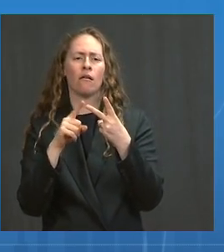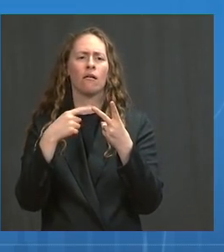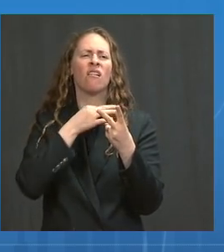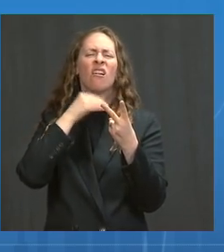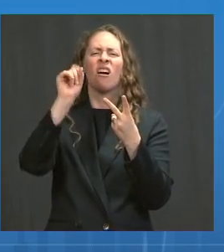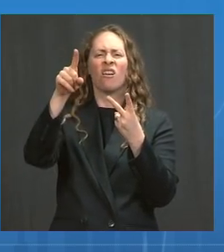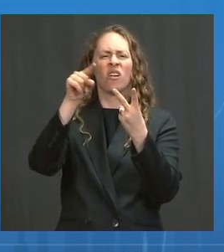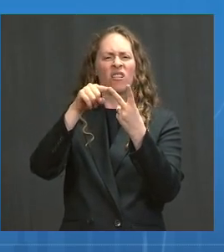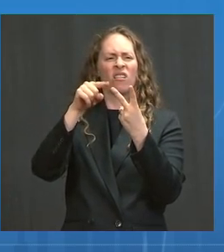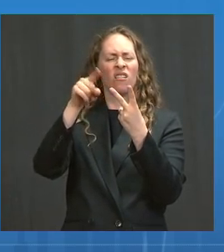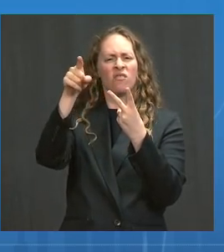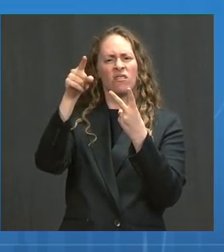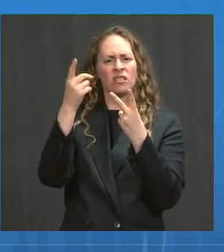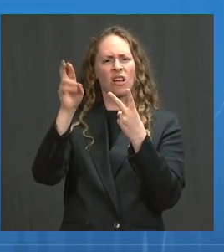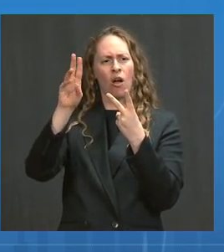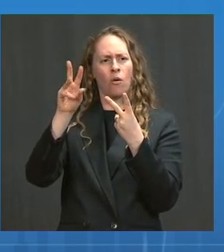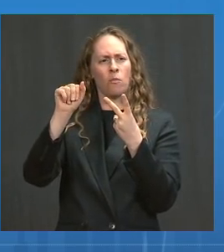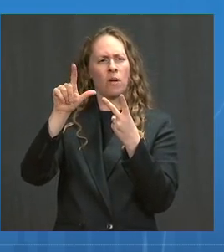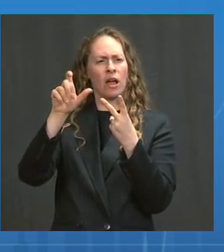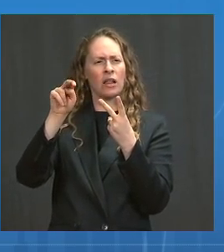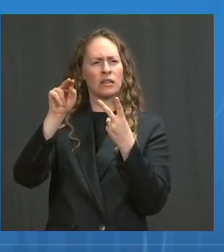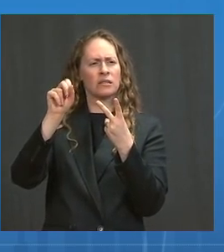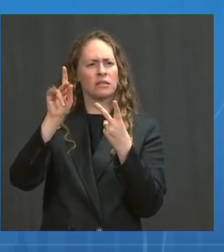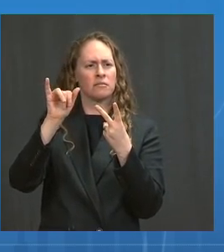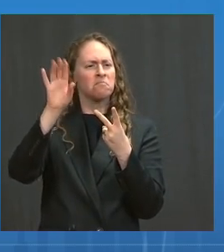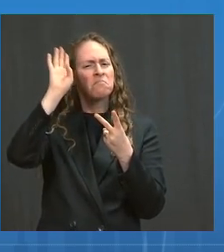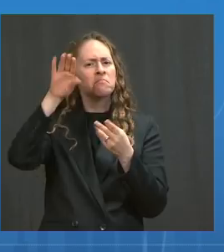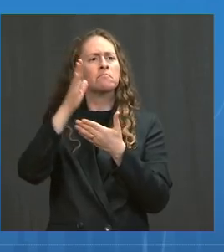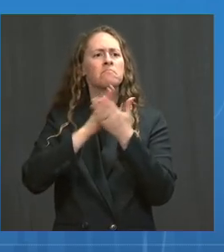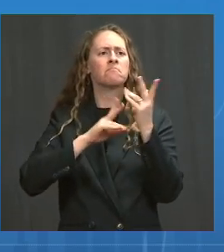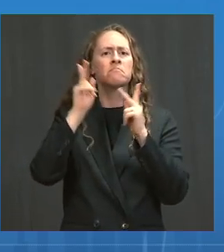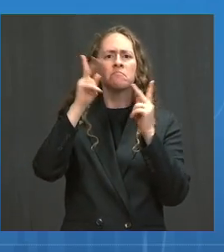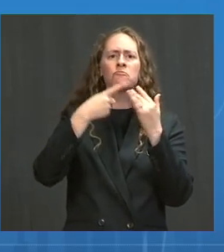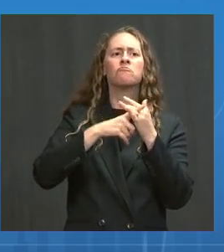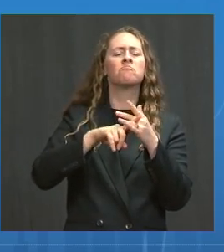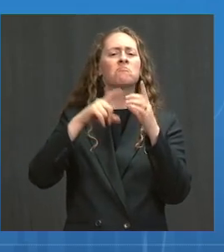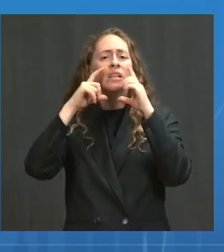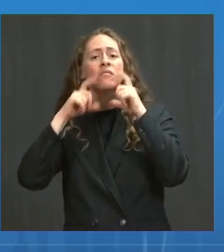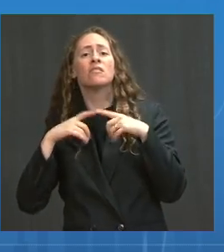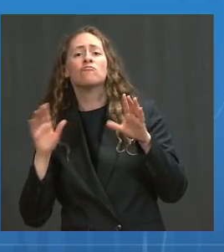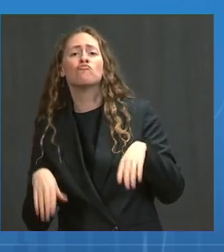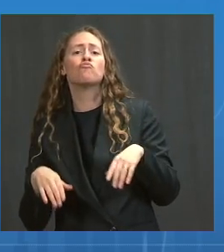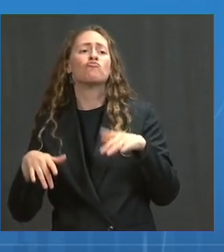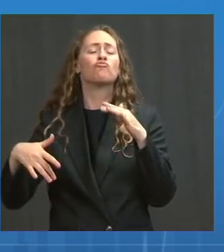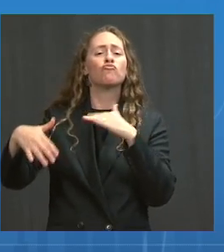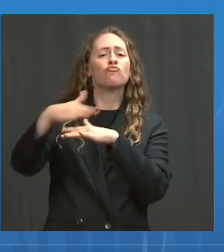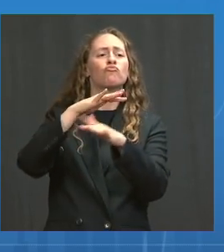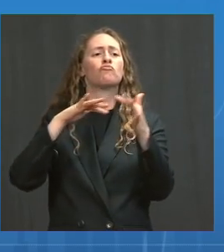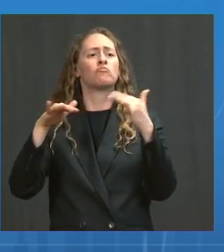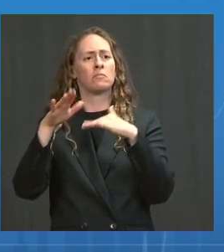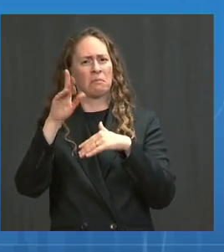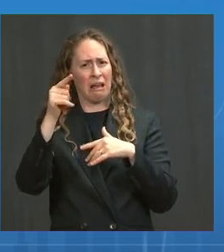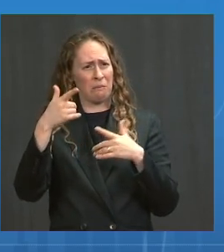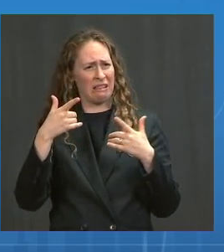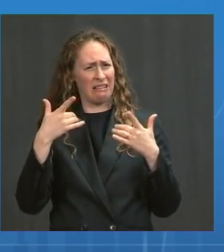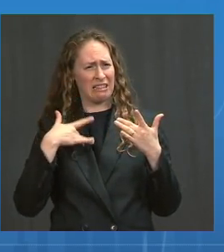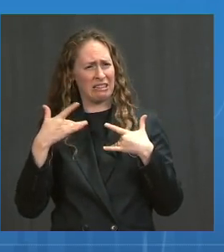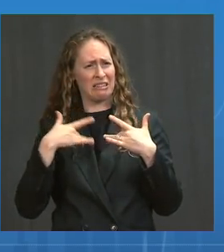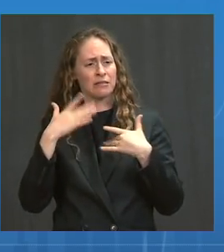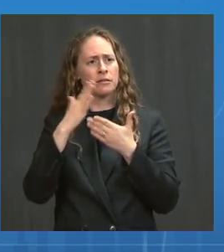as people are taking their masks off and starting to circulate more, the rise of other respiratory infections other than COVID that you're seeing right now?